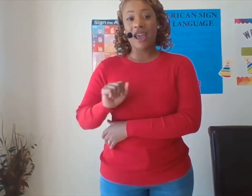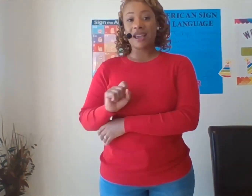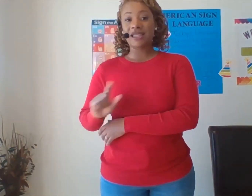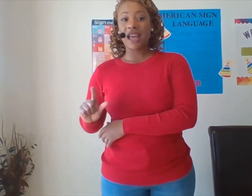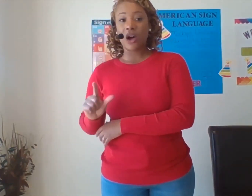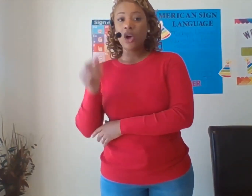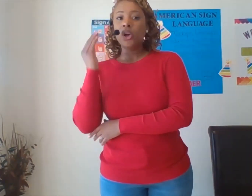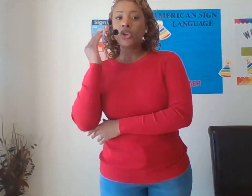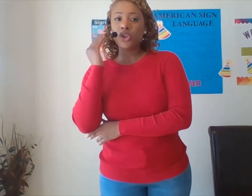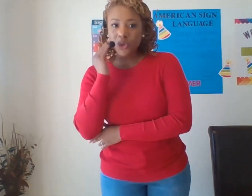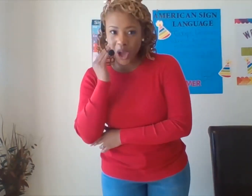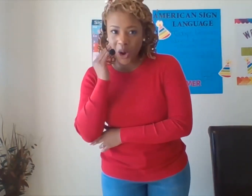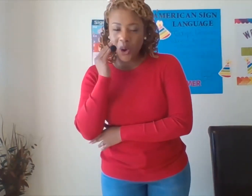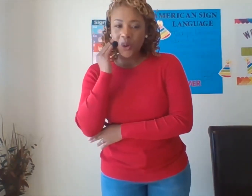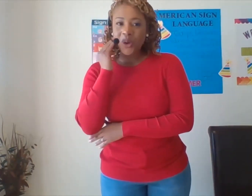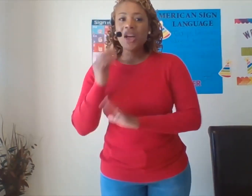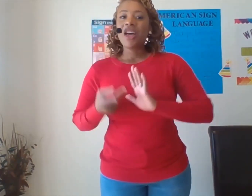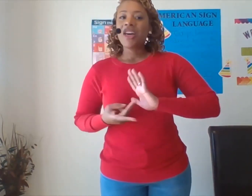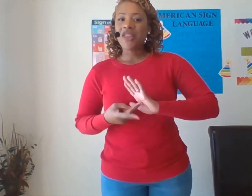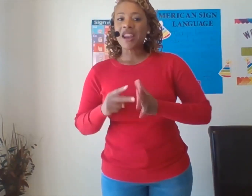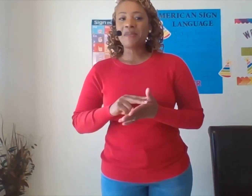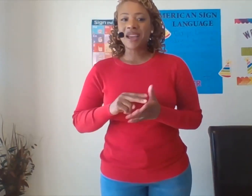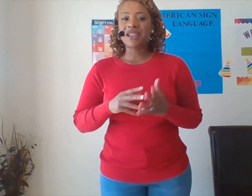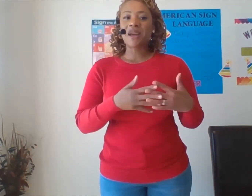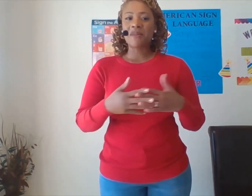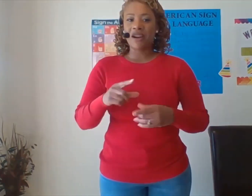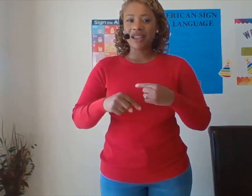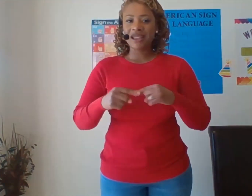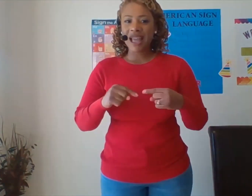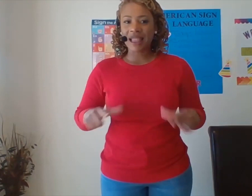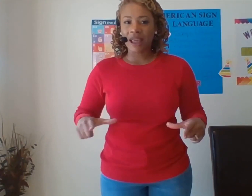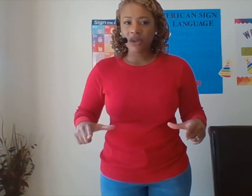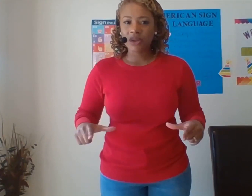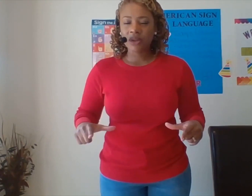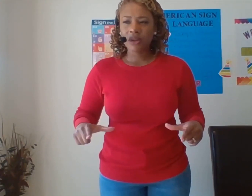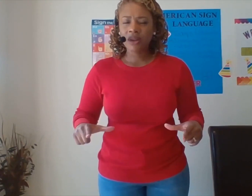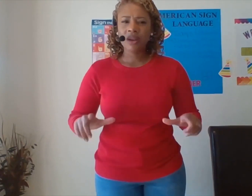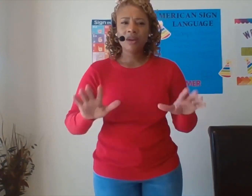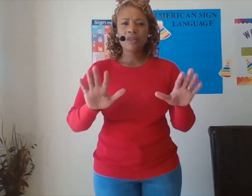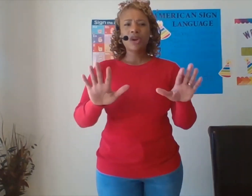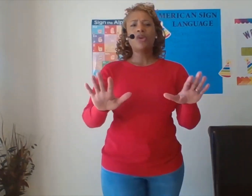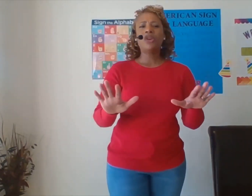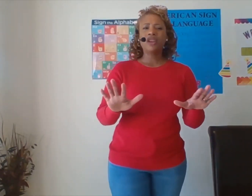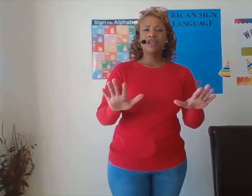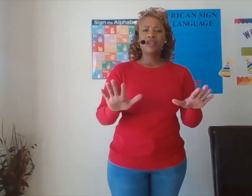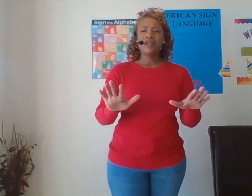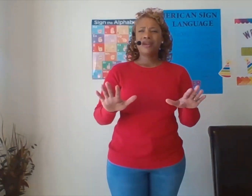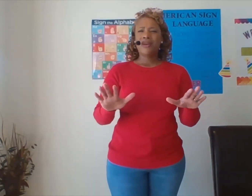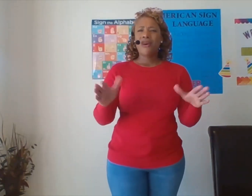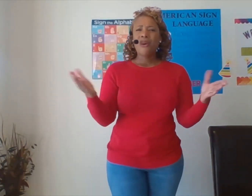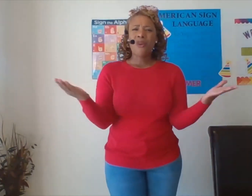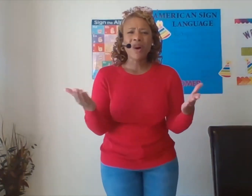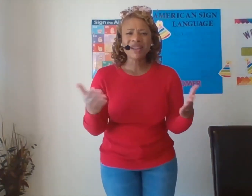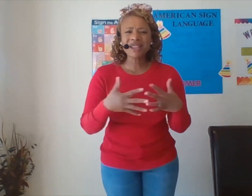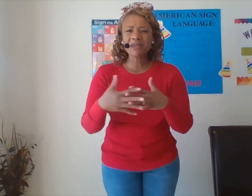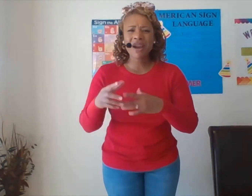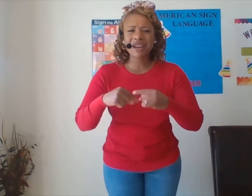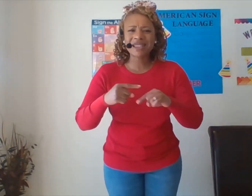ASL you know that it means American sign language but hold on what does American